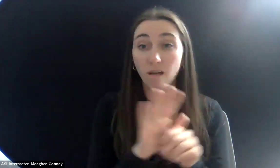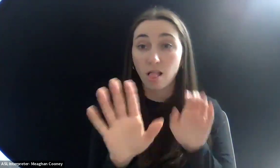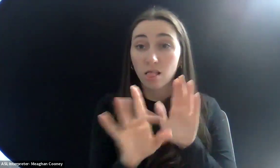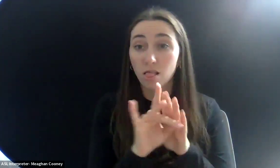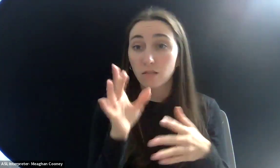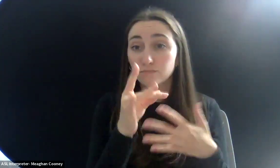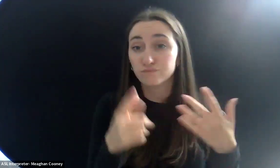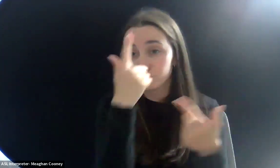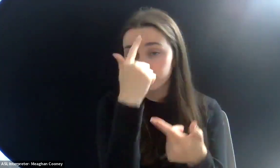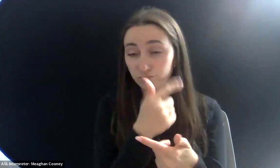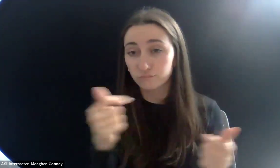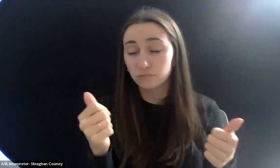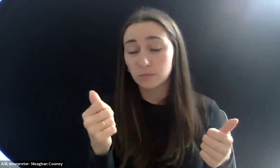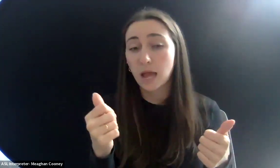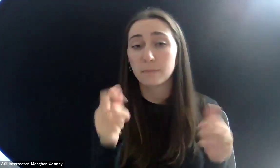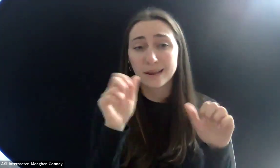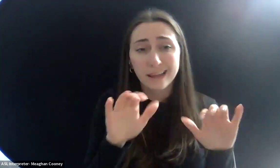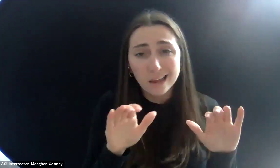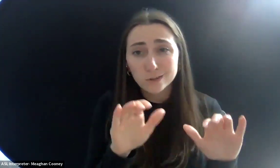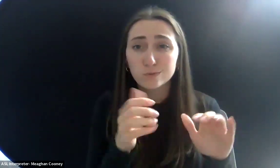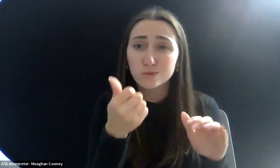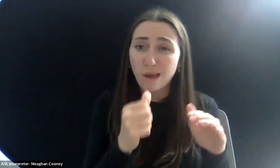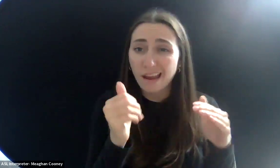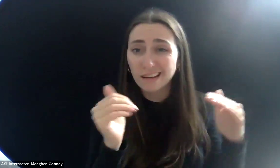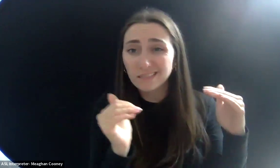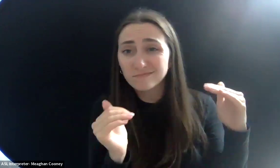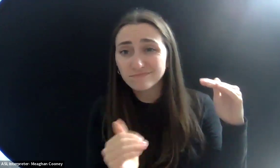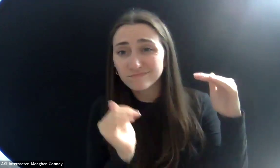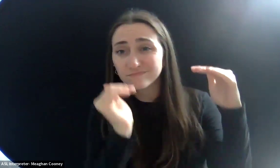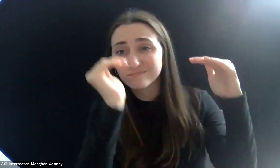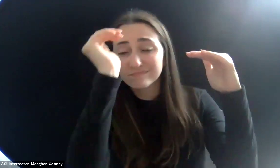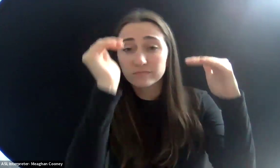It can be done to any level or extent that you wish, building by building.